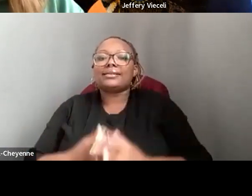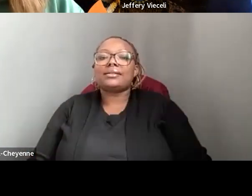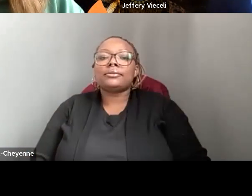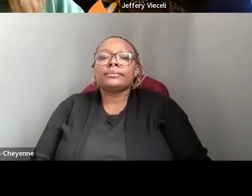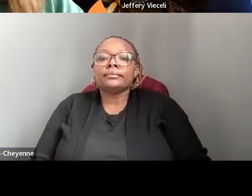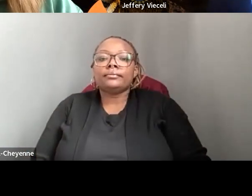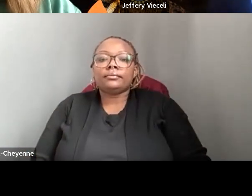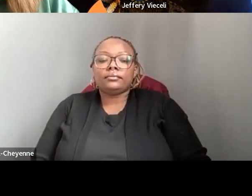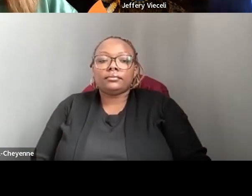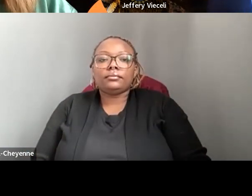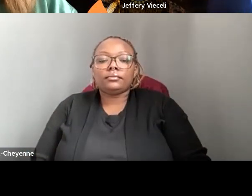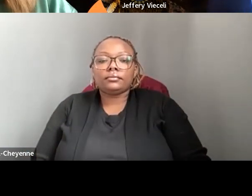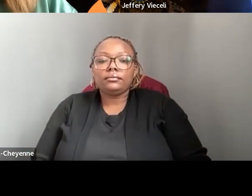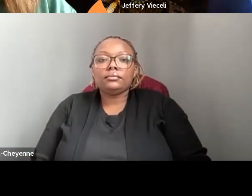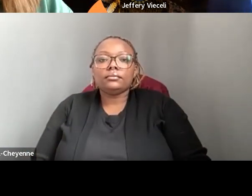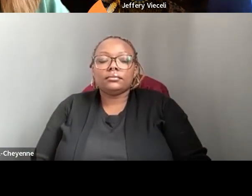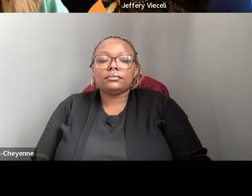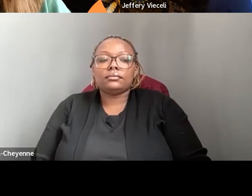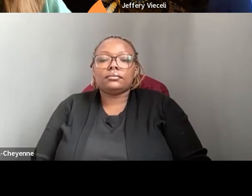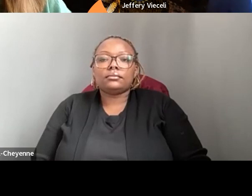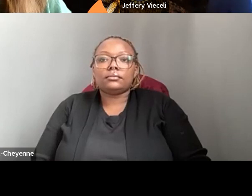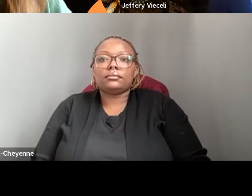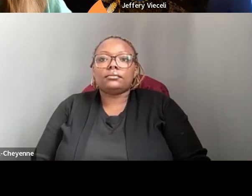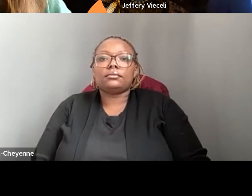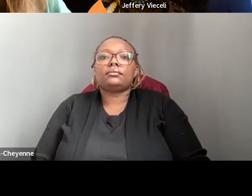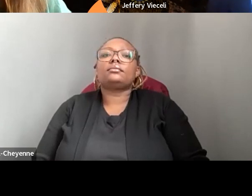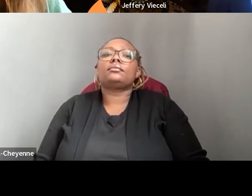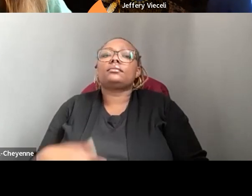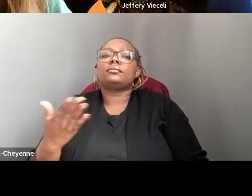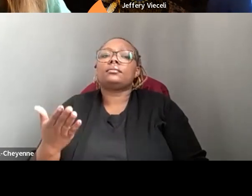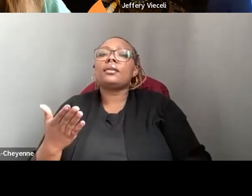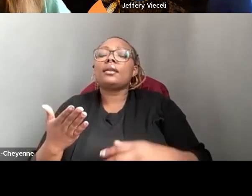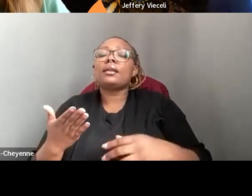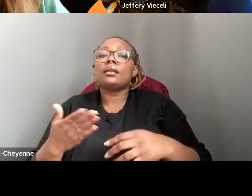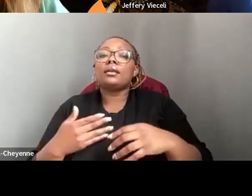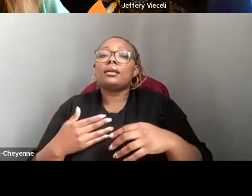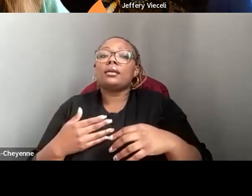And I would just add some of these questions refer to your institution's policies,